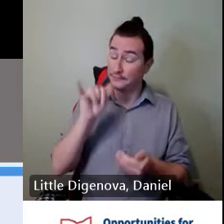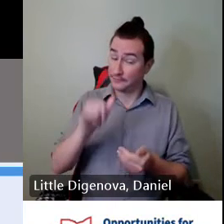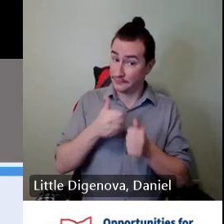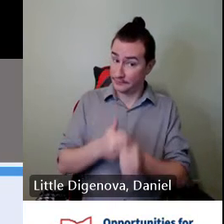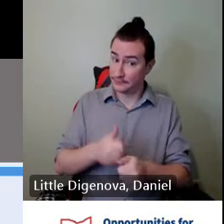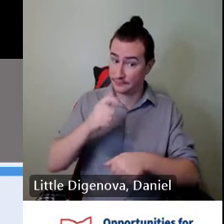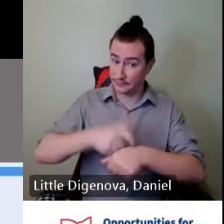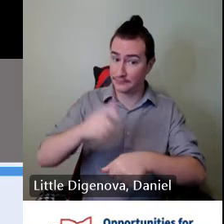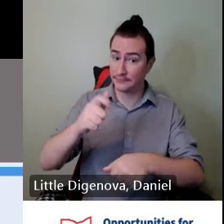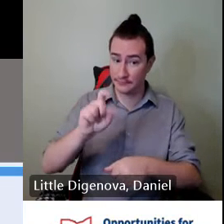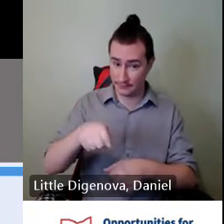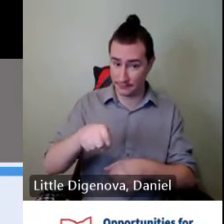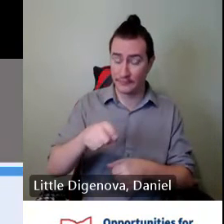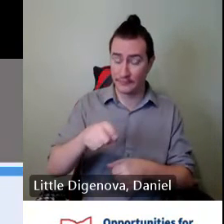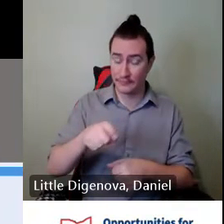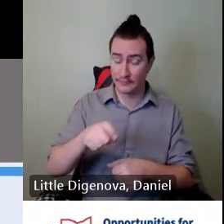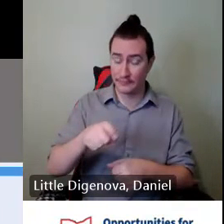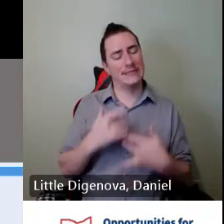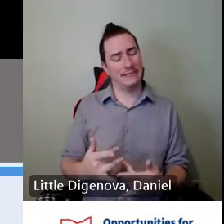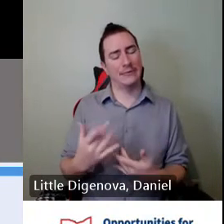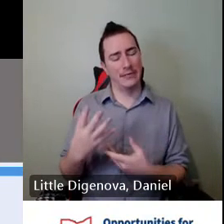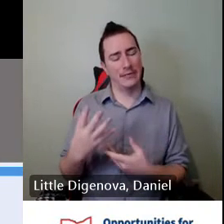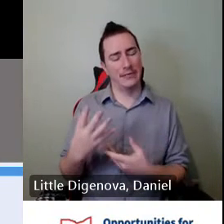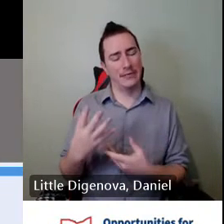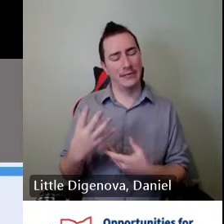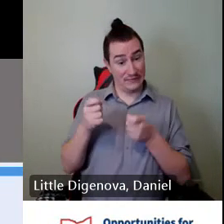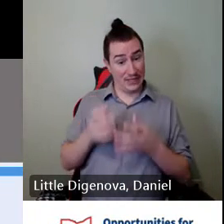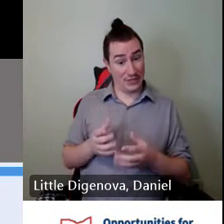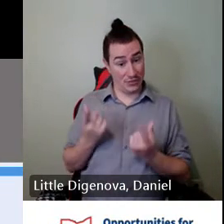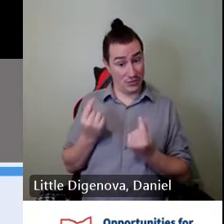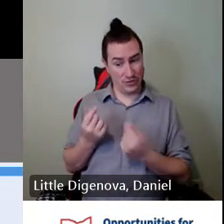the manager referring the employee to the appropriate contact person in HR.